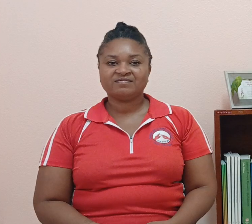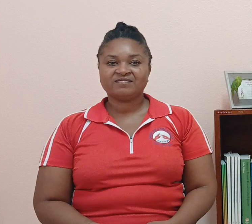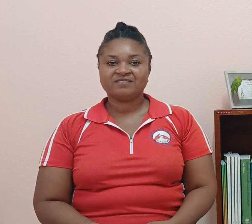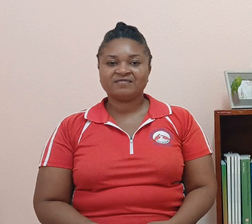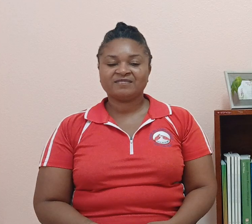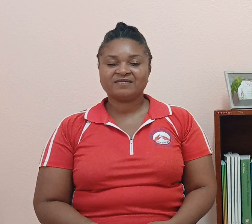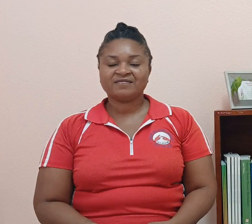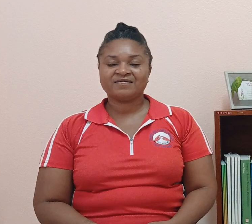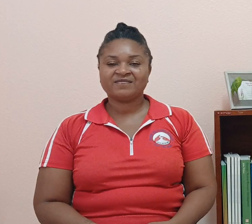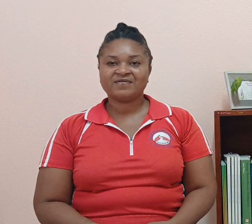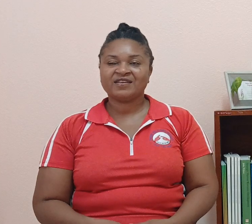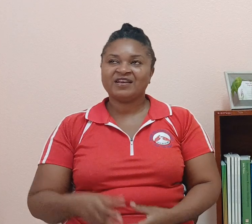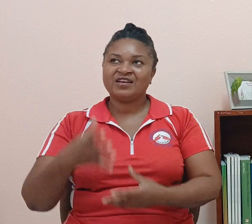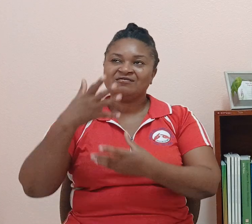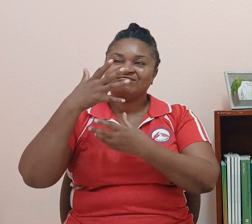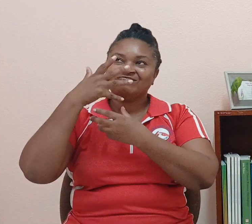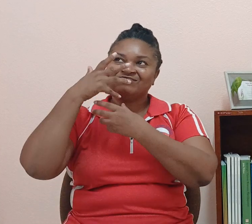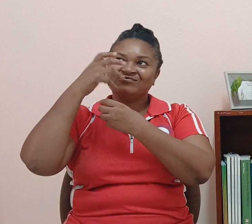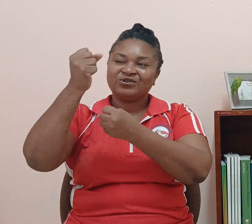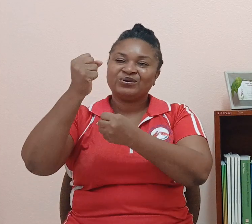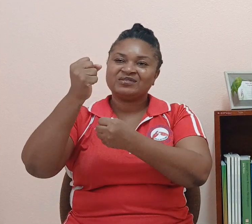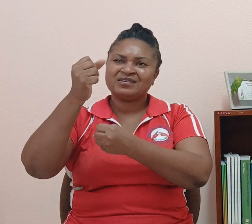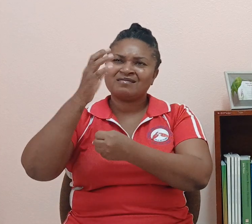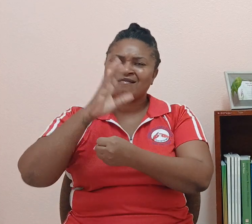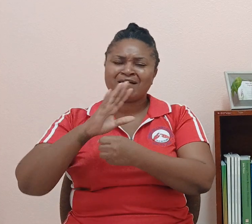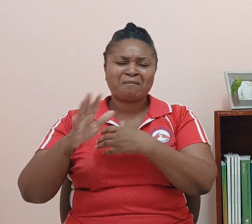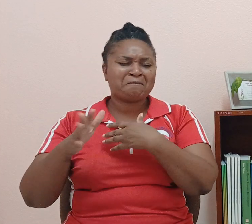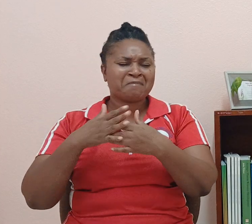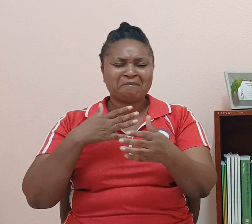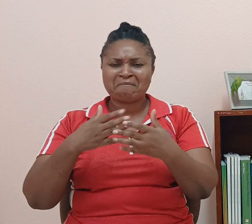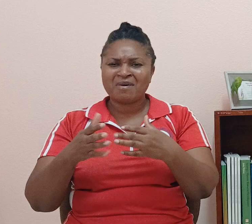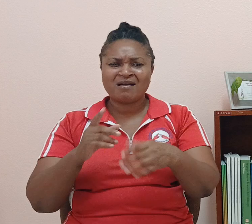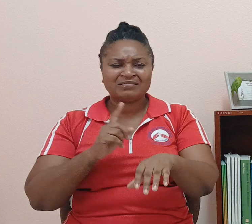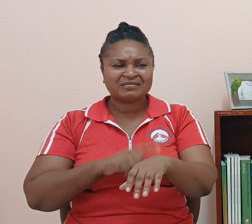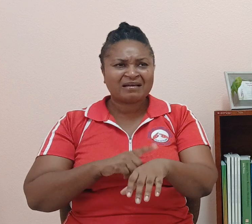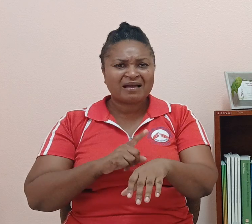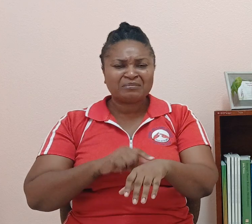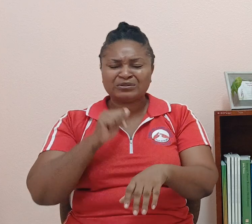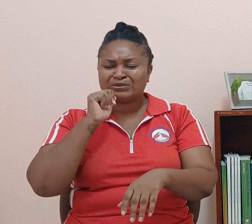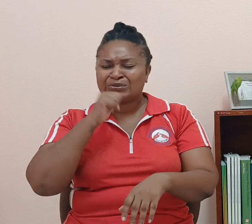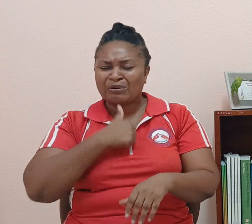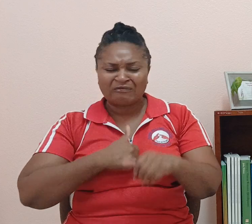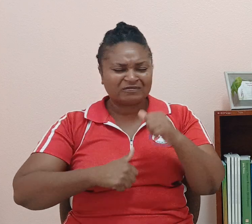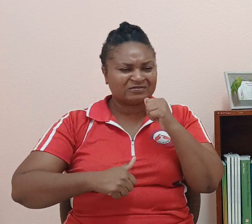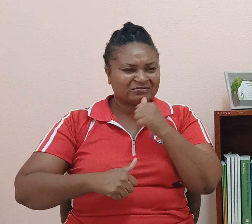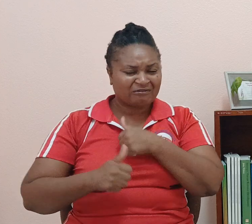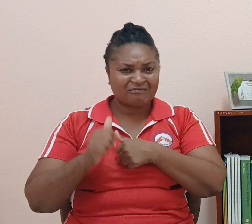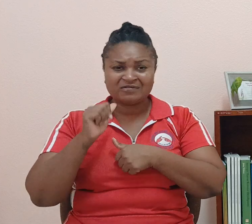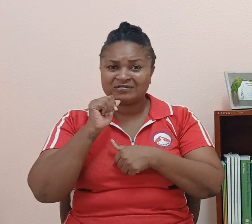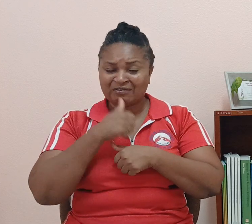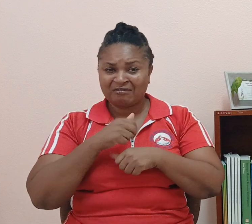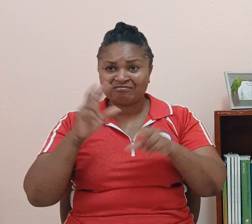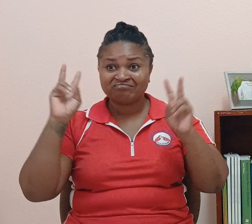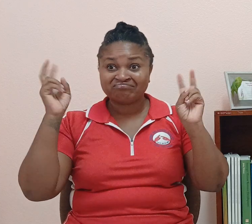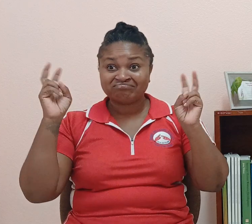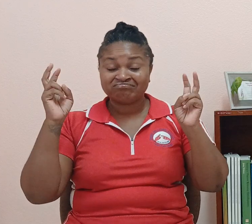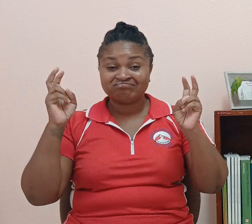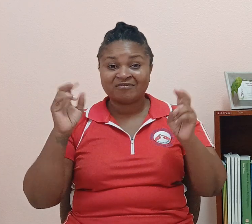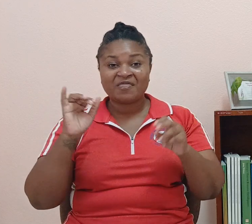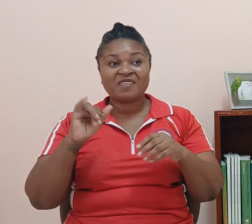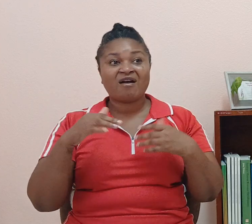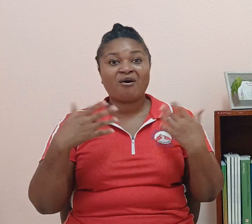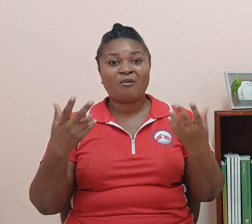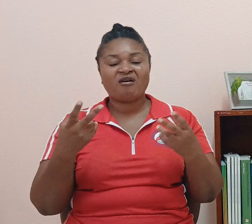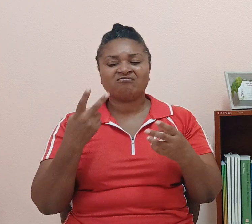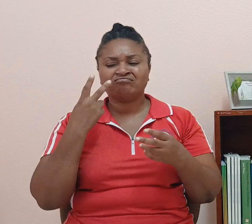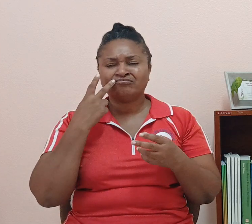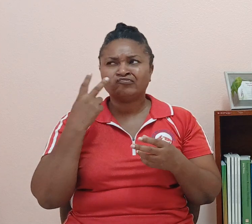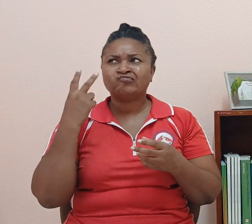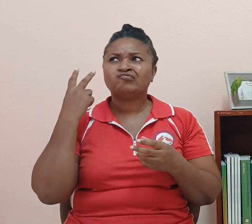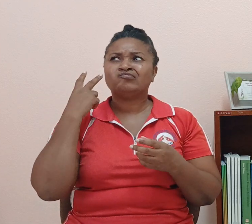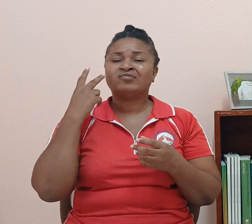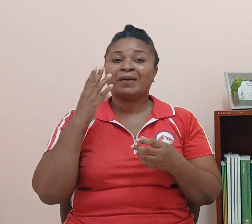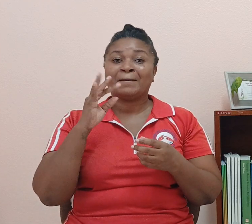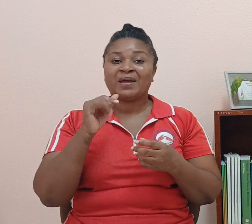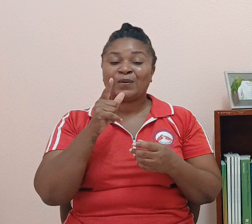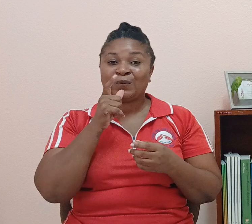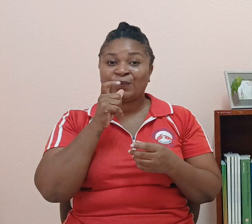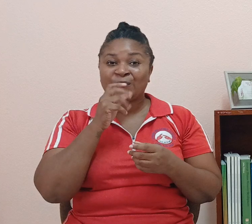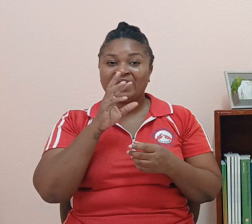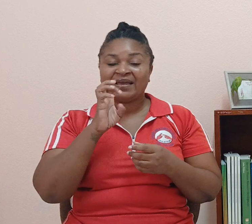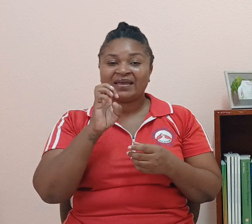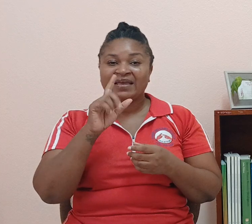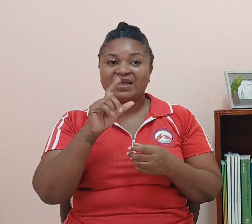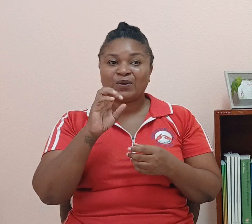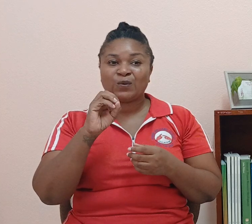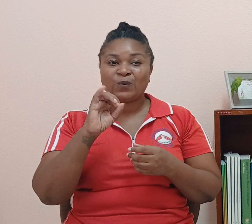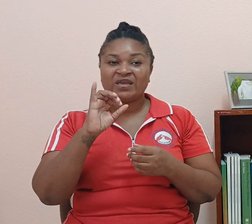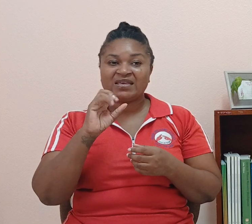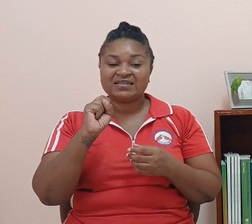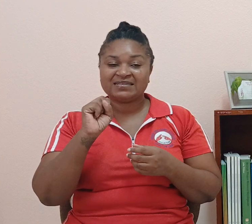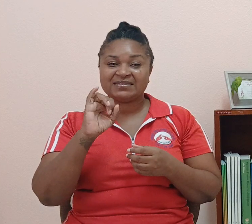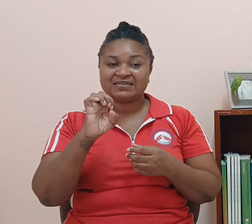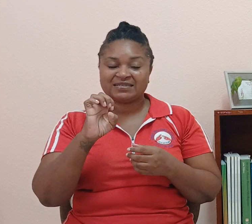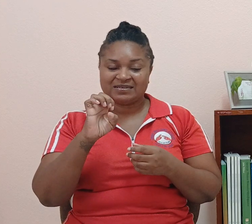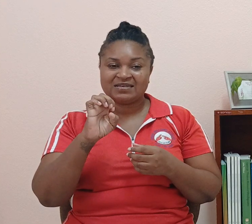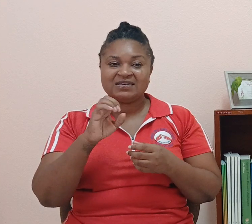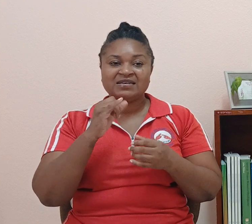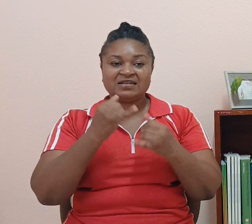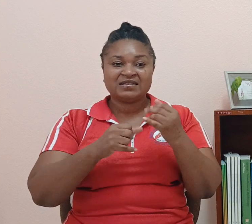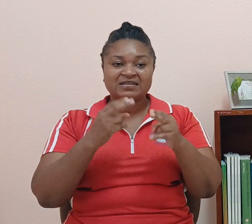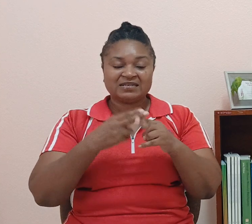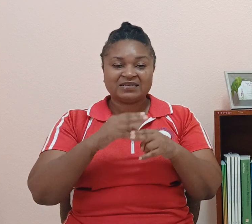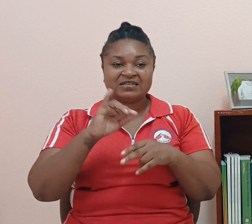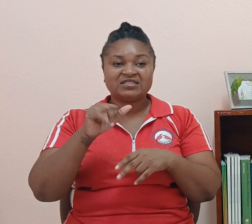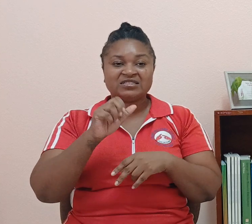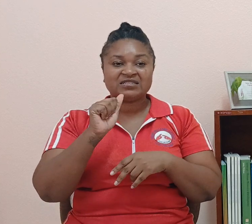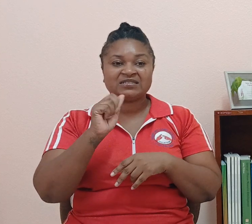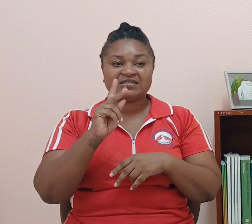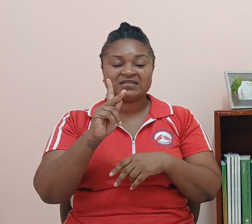TRUSTING GOD – EVEN IN OUR TIME OF SUFFERING - Eloise Jackson